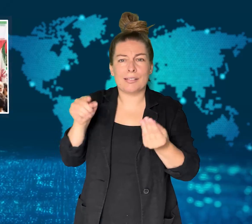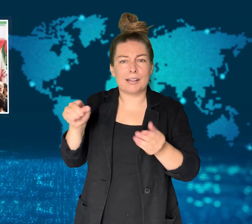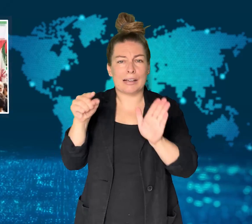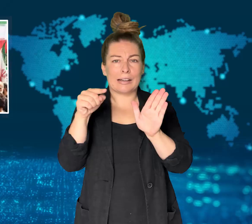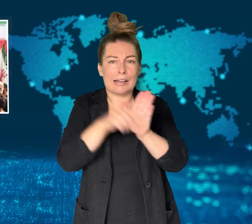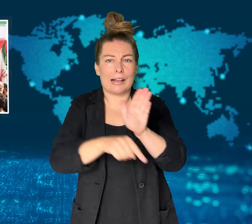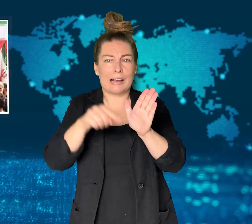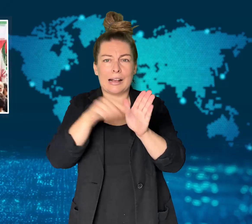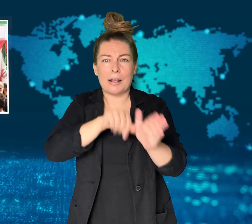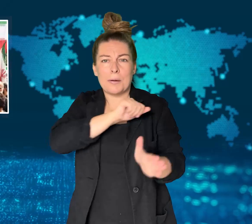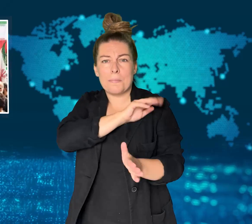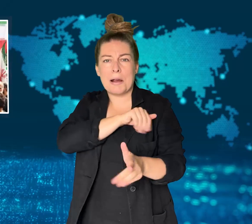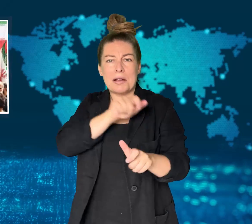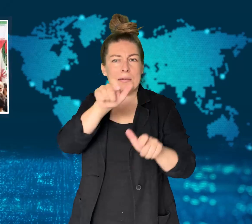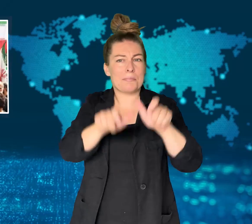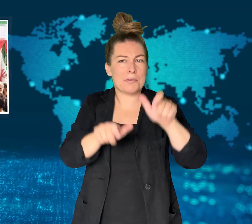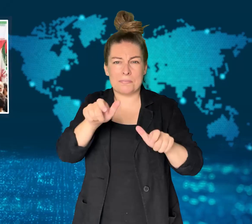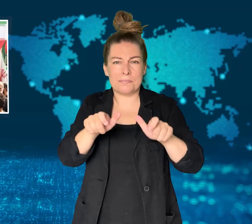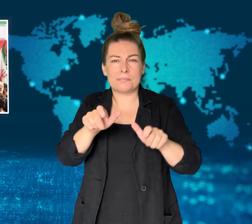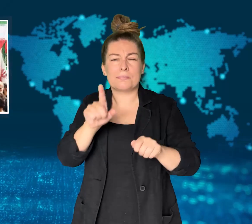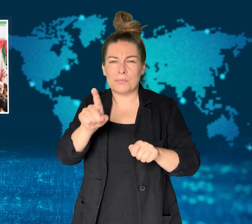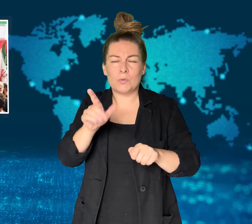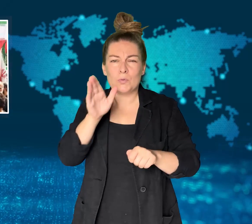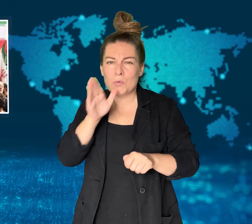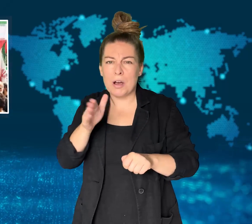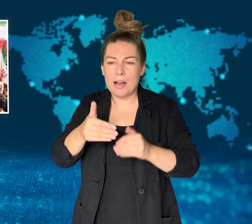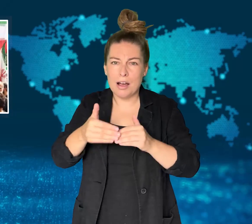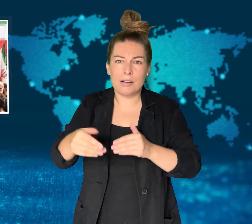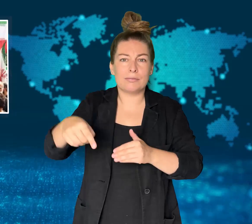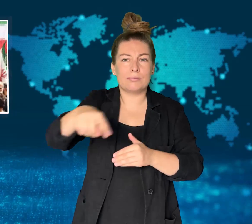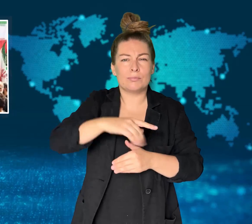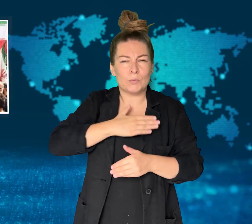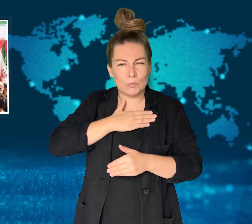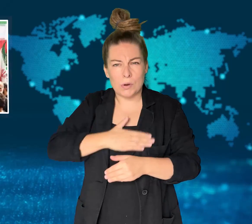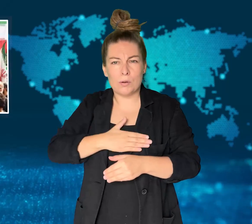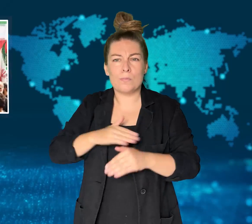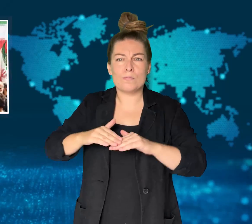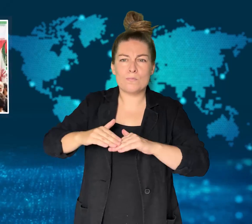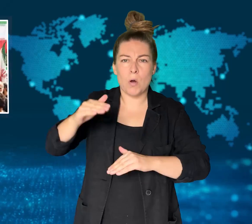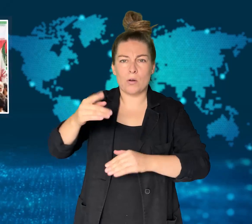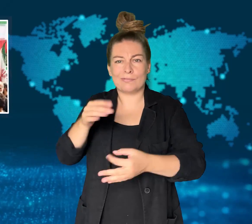As the fighting in Gaza continues, the Hamas-run Ministry of